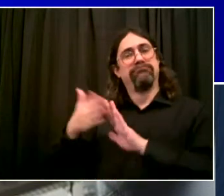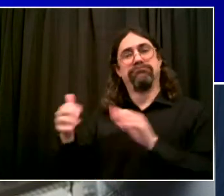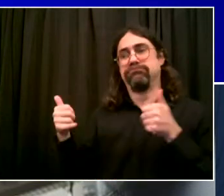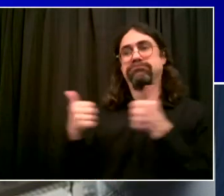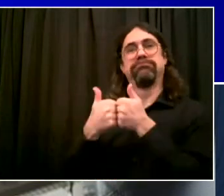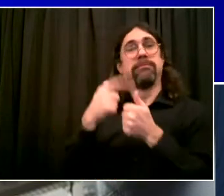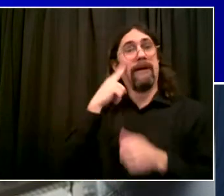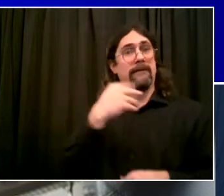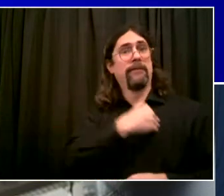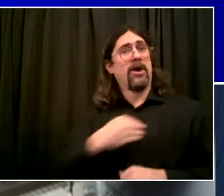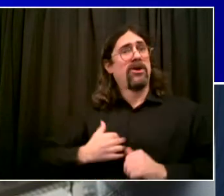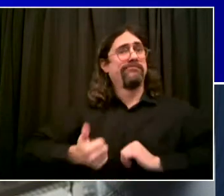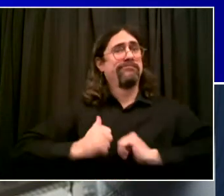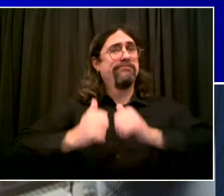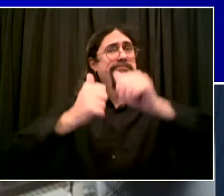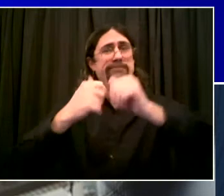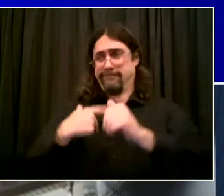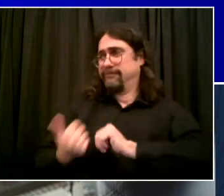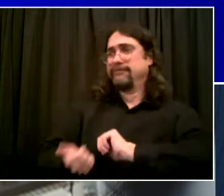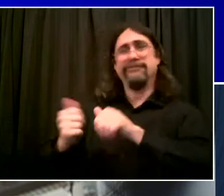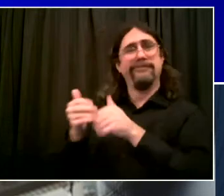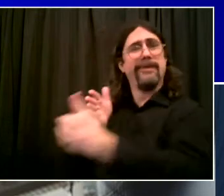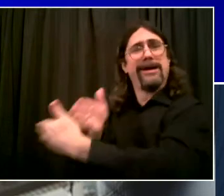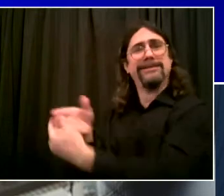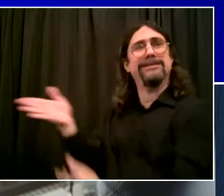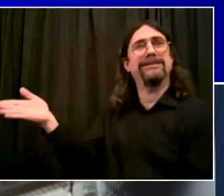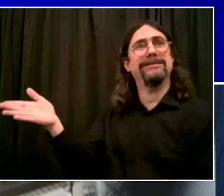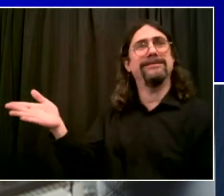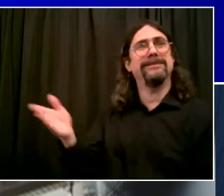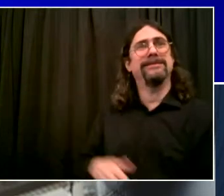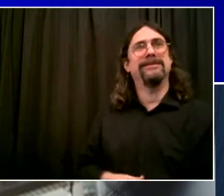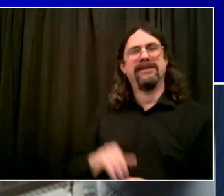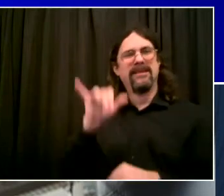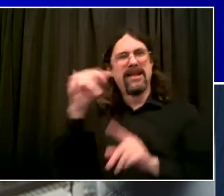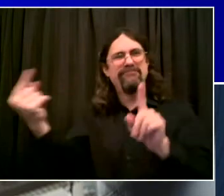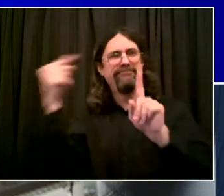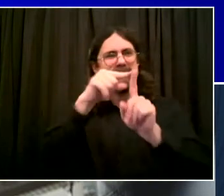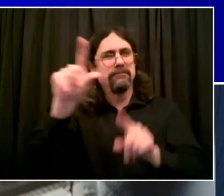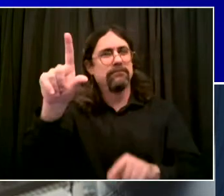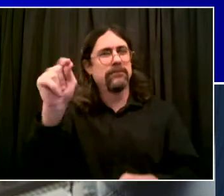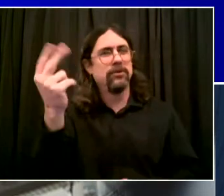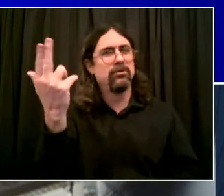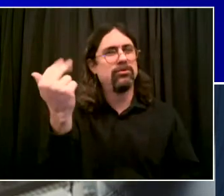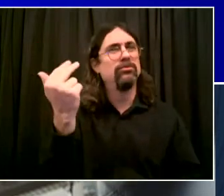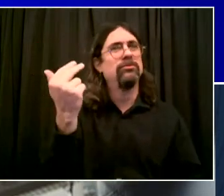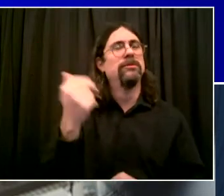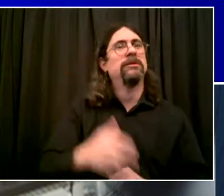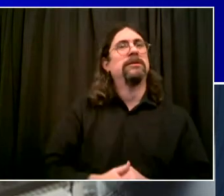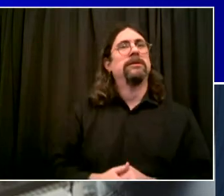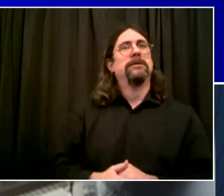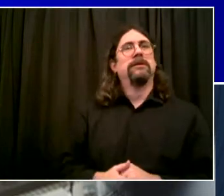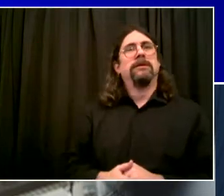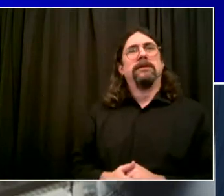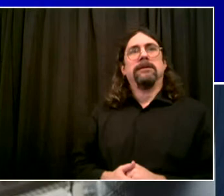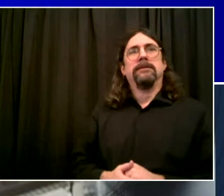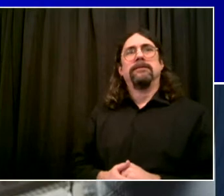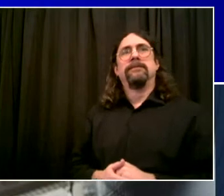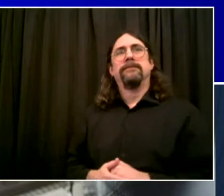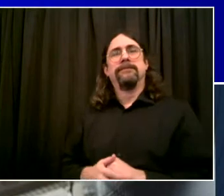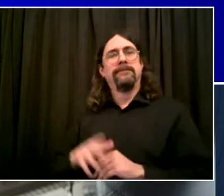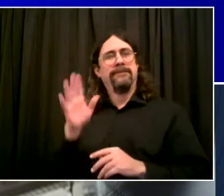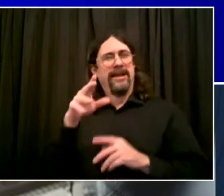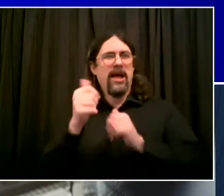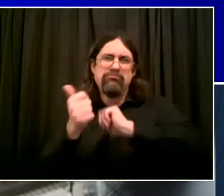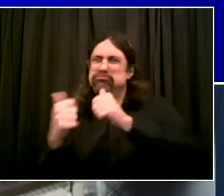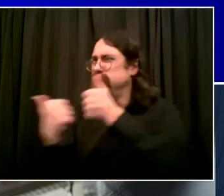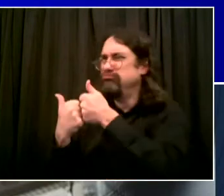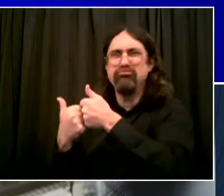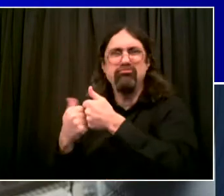AGAINST EACH